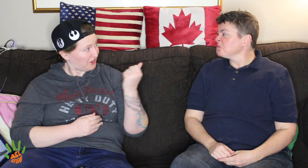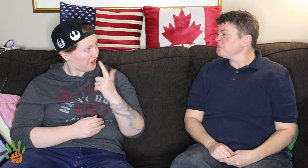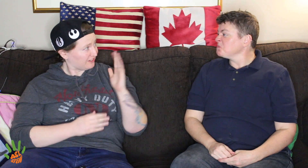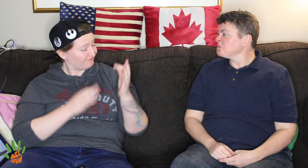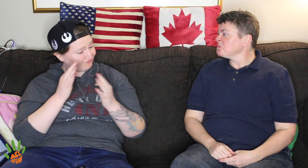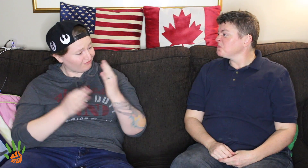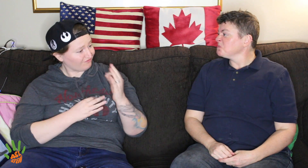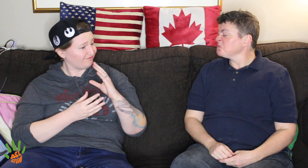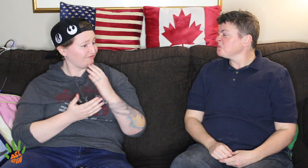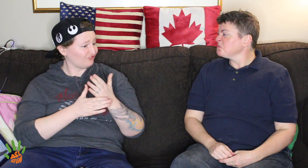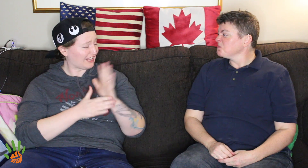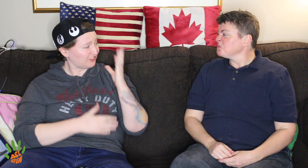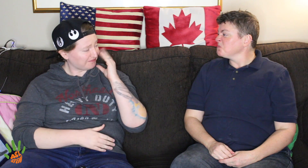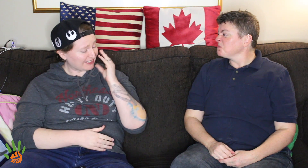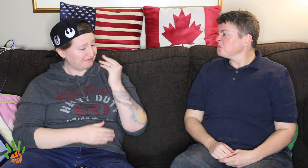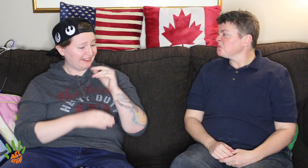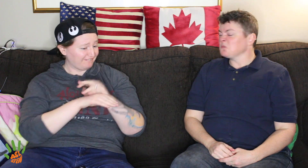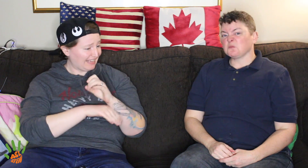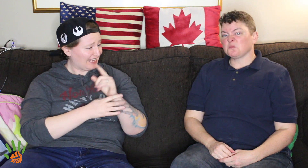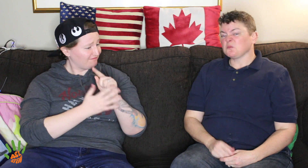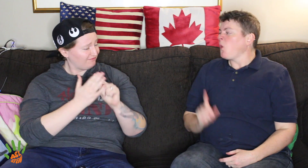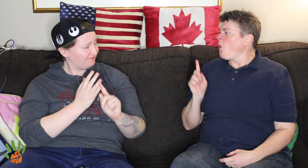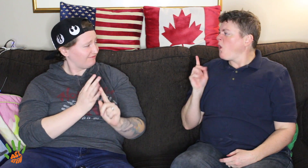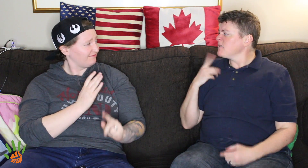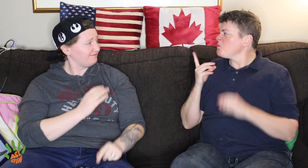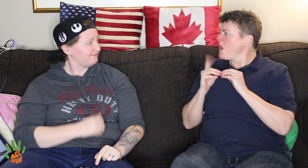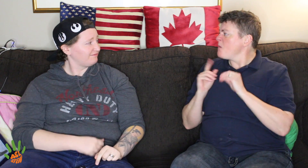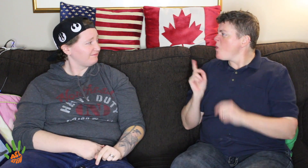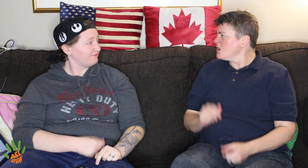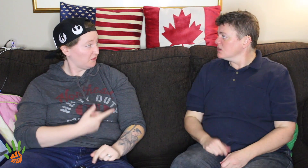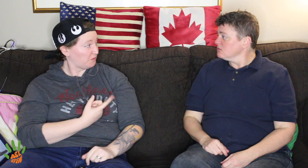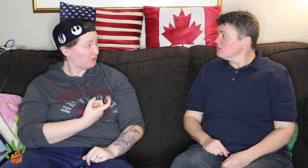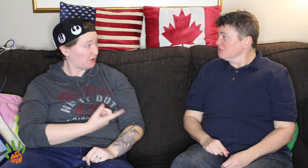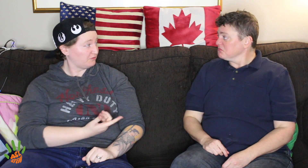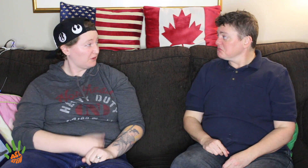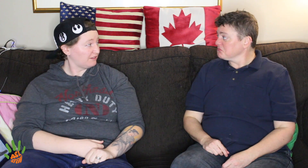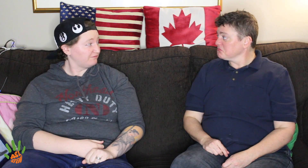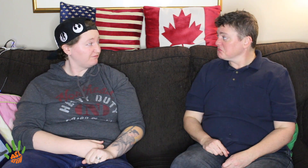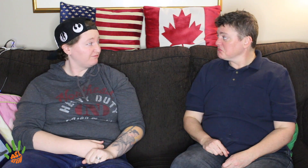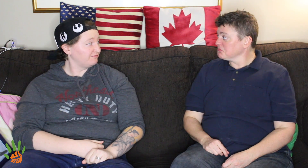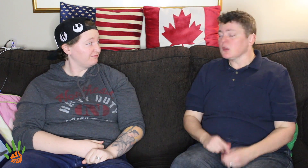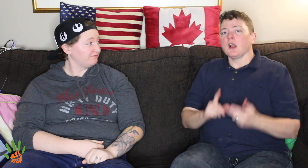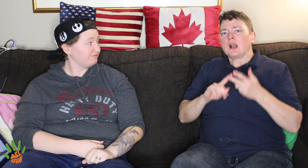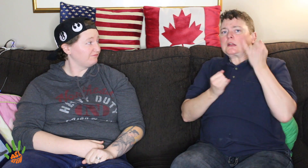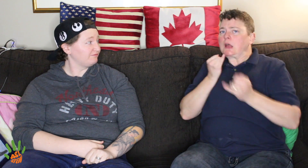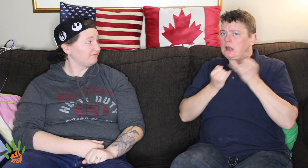[J] Well thank you so much for all your experience, knowledge, advice... [E] I have one more thing. [J] One more? Sure go ahead.